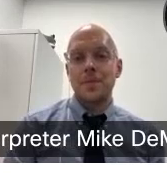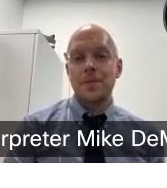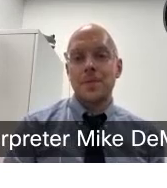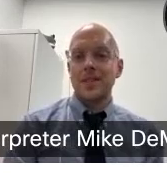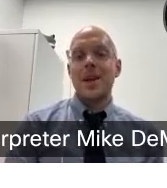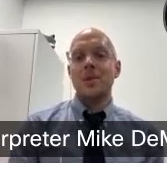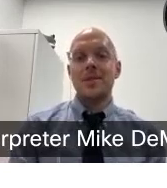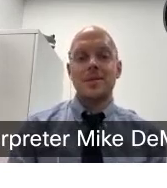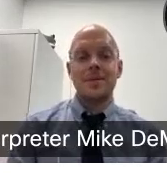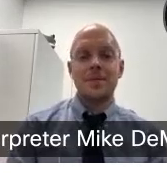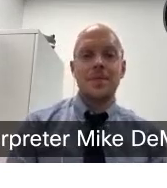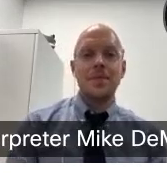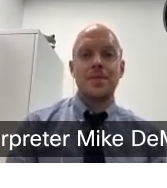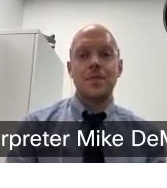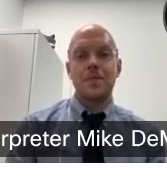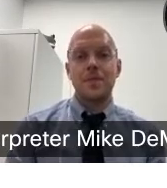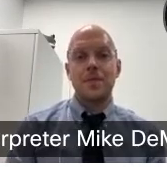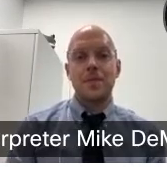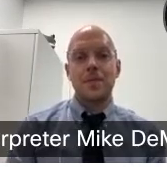Next slide, please.